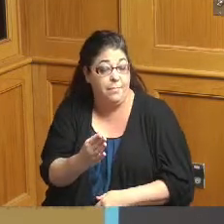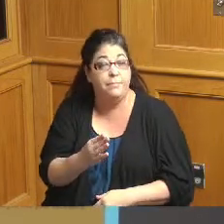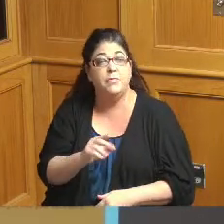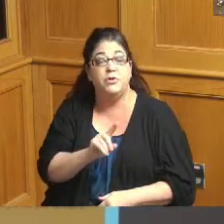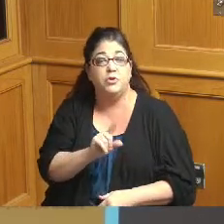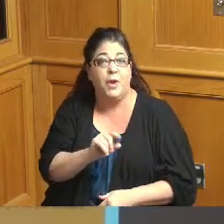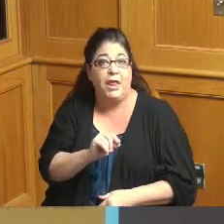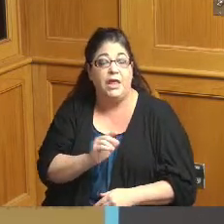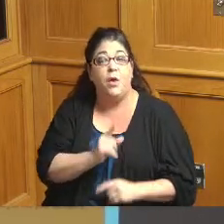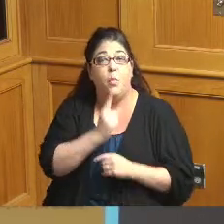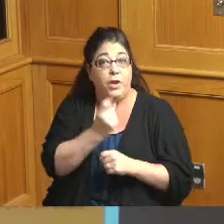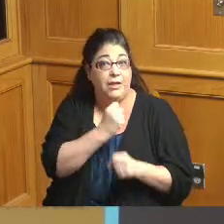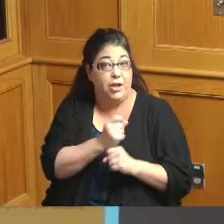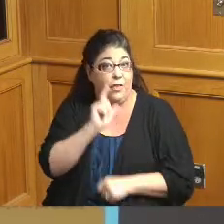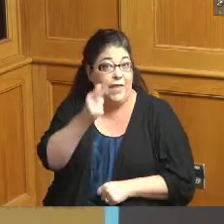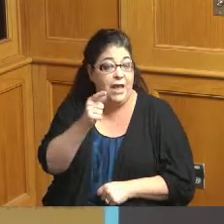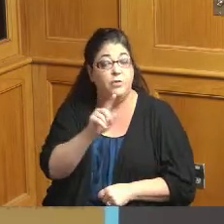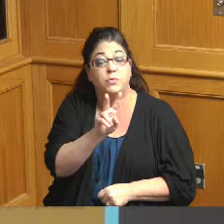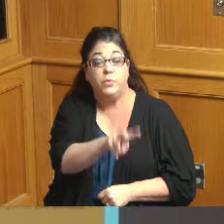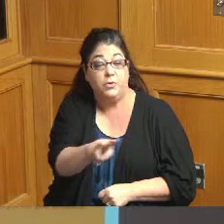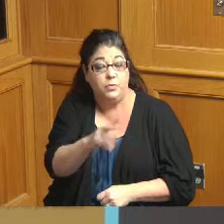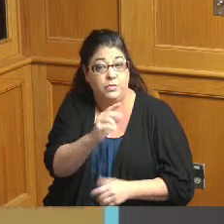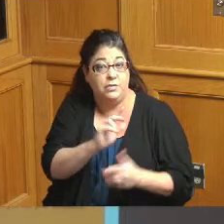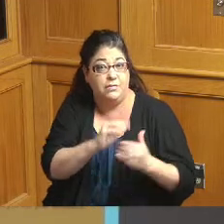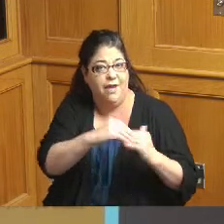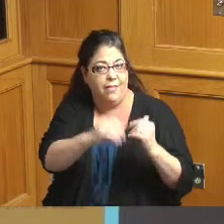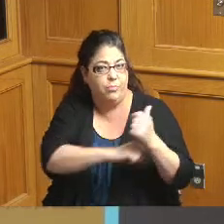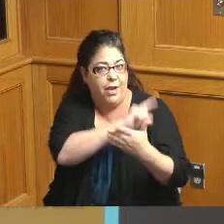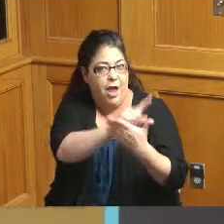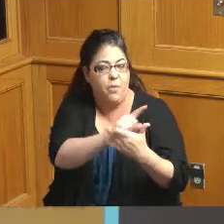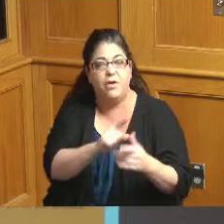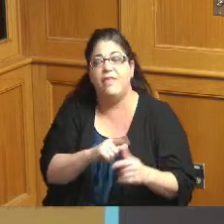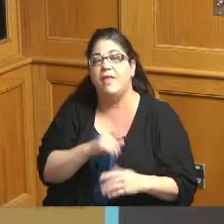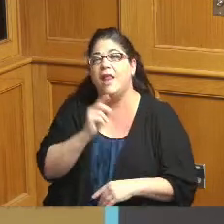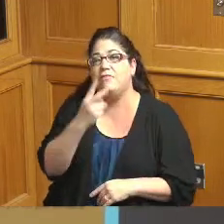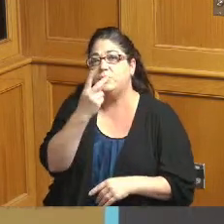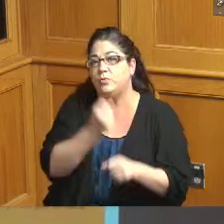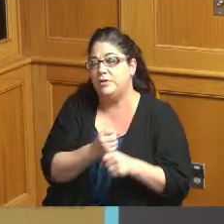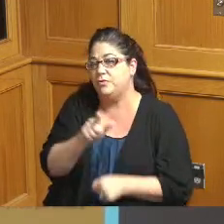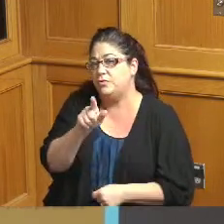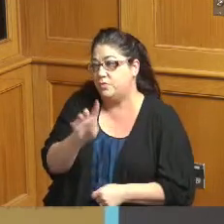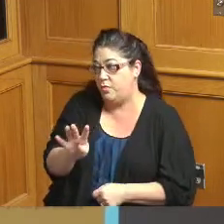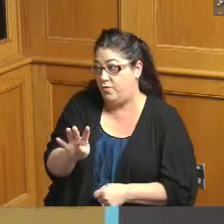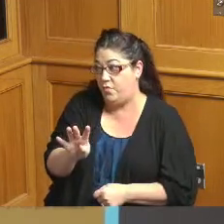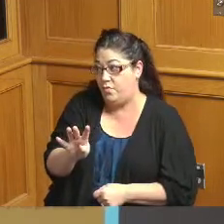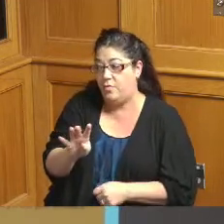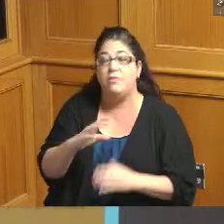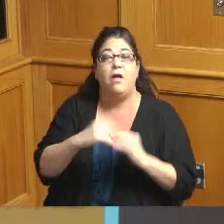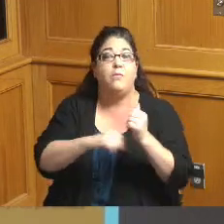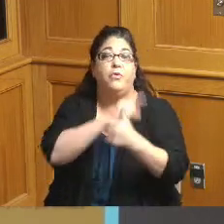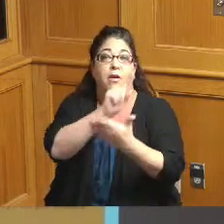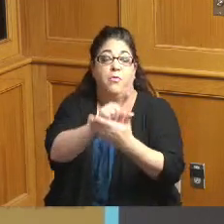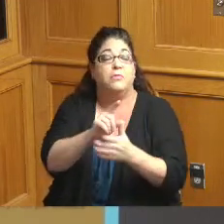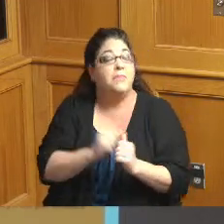one year and then 24 after two years we also were in a position to be able to make sure that